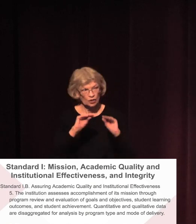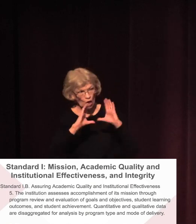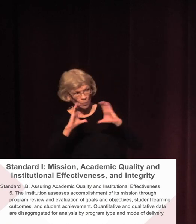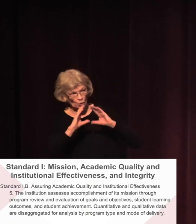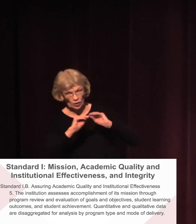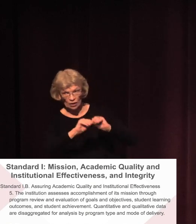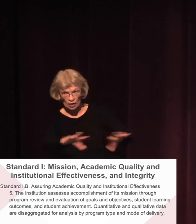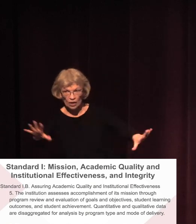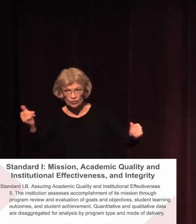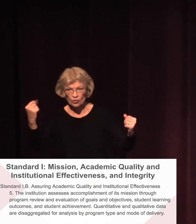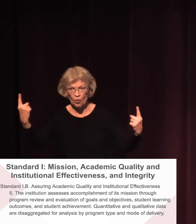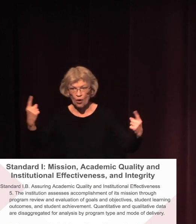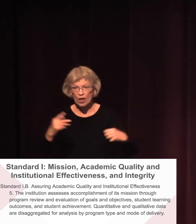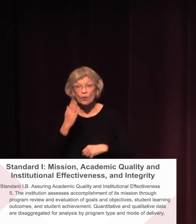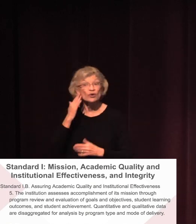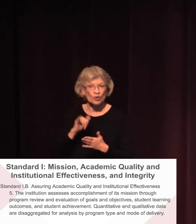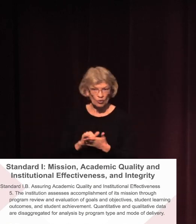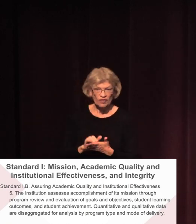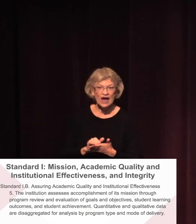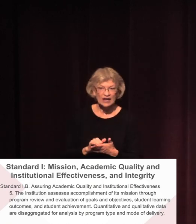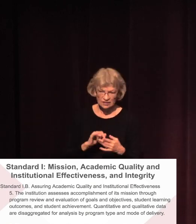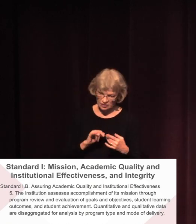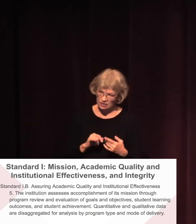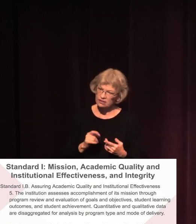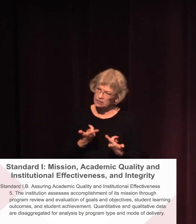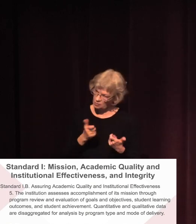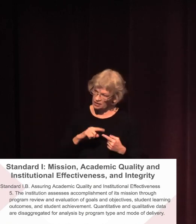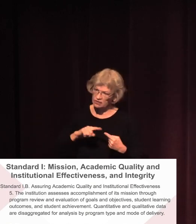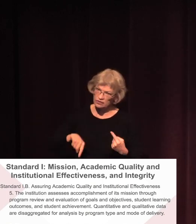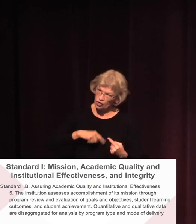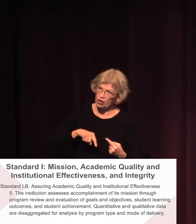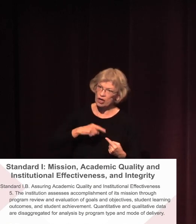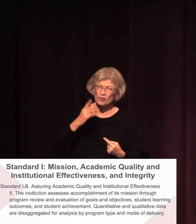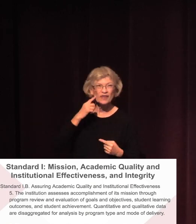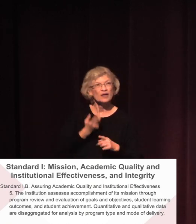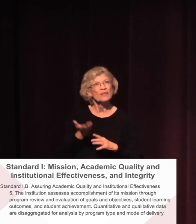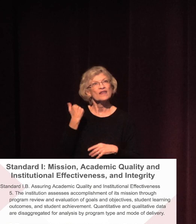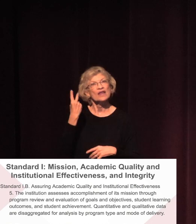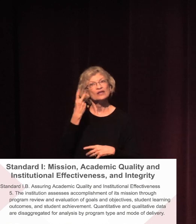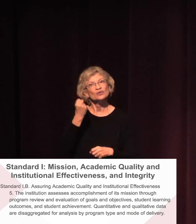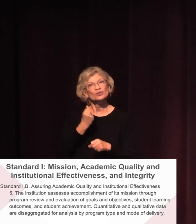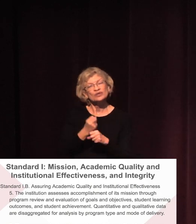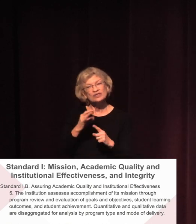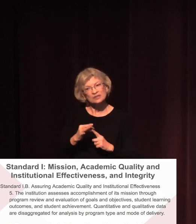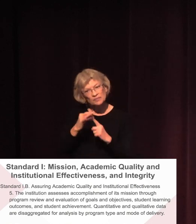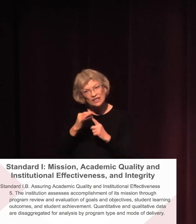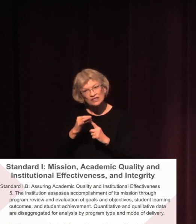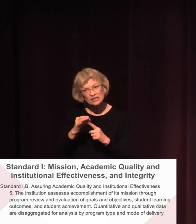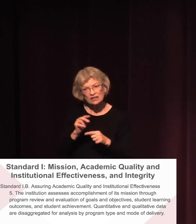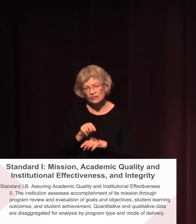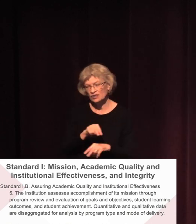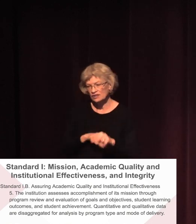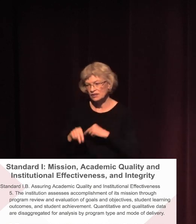decision-making and resulting decisions that are documented and widely communicated across our team. We know that it is been a struggle and when we think about the last two years